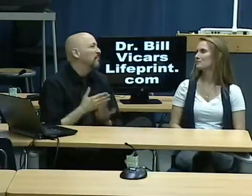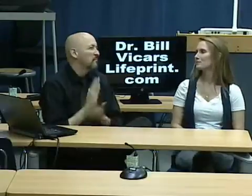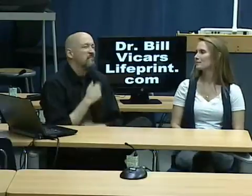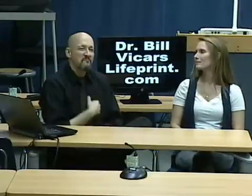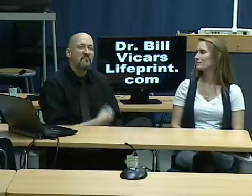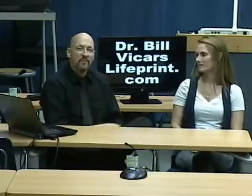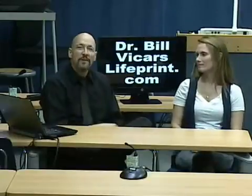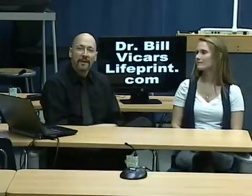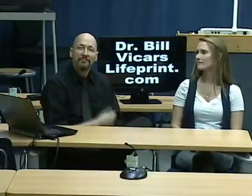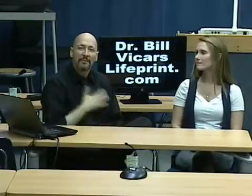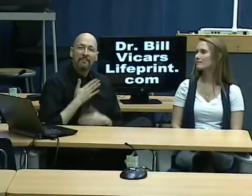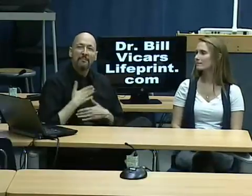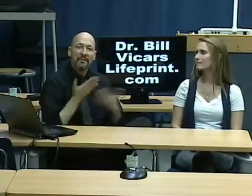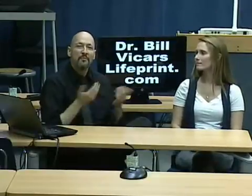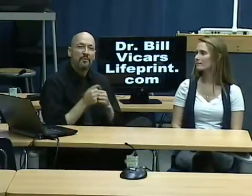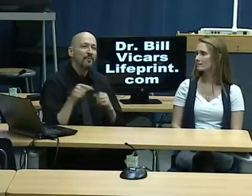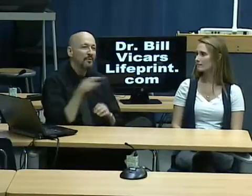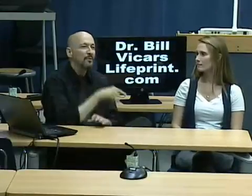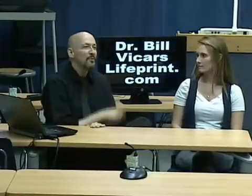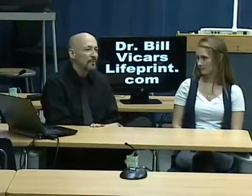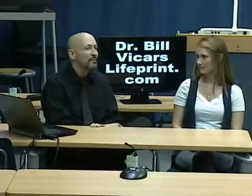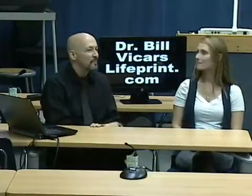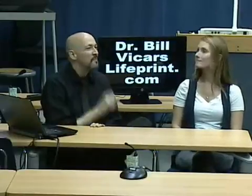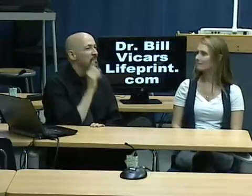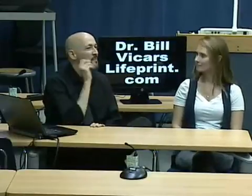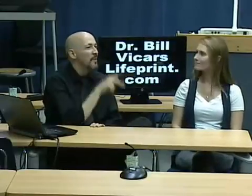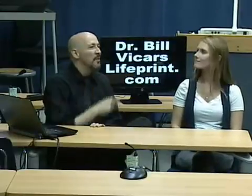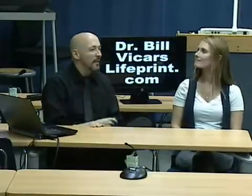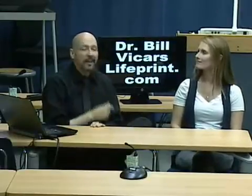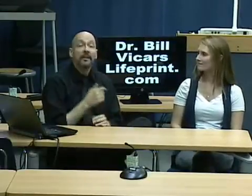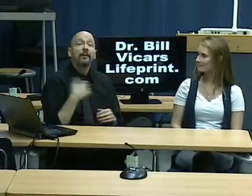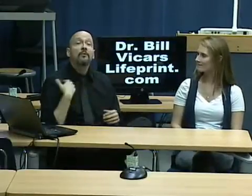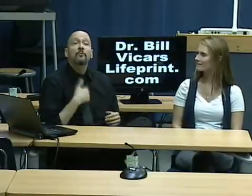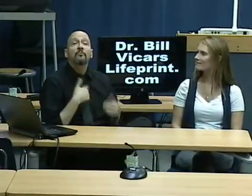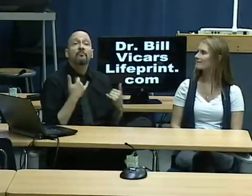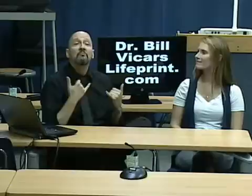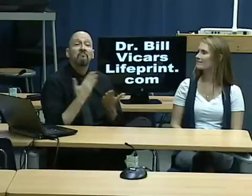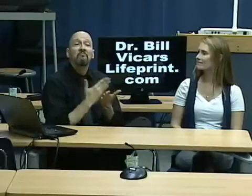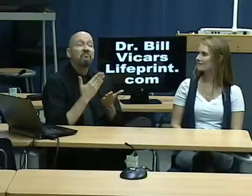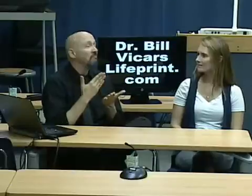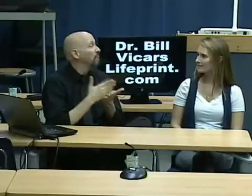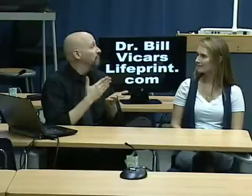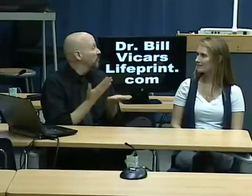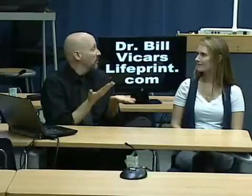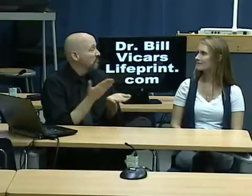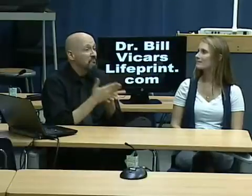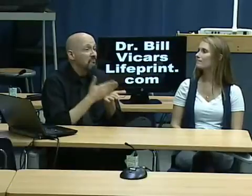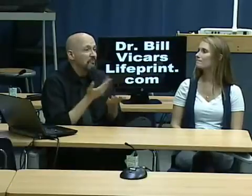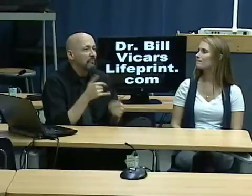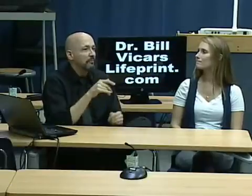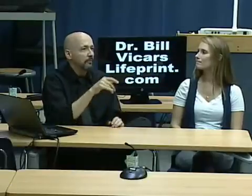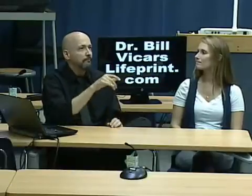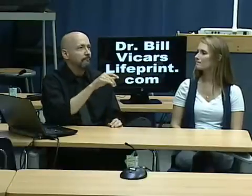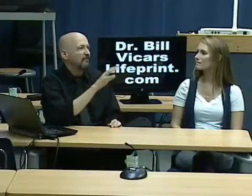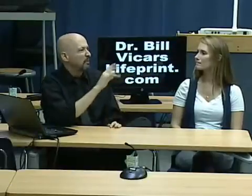I'm all right. I'm happy to be here with all of you. OK. Now we're on lesson... 25?